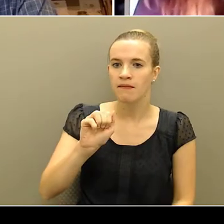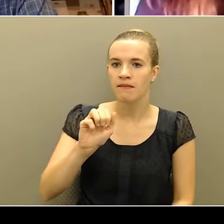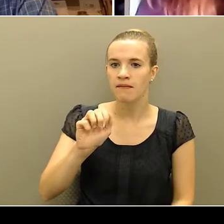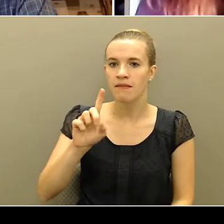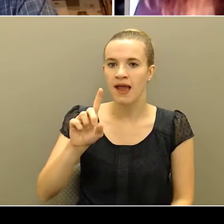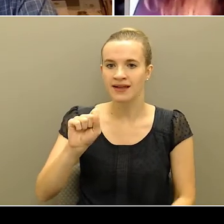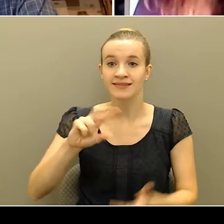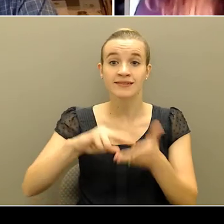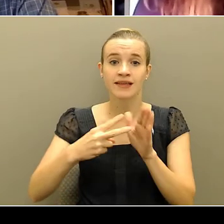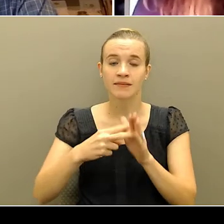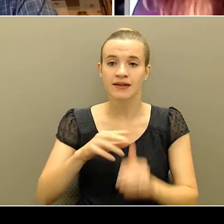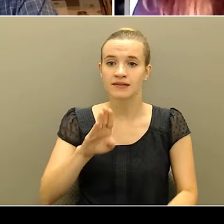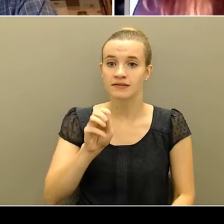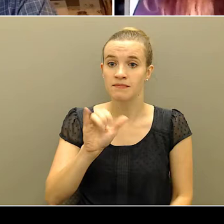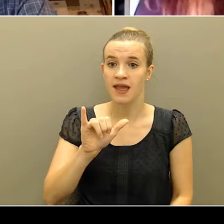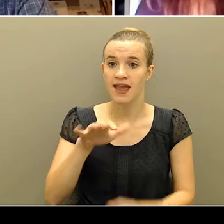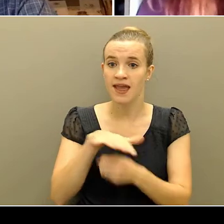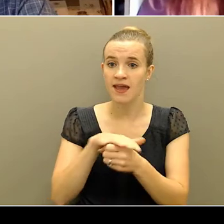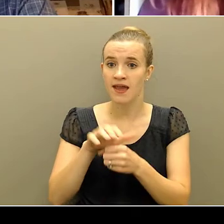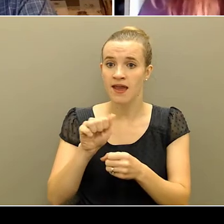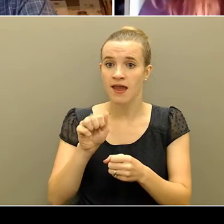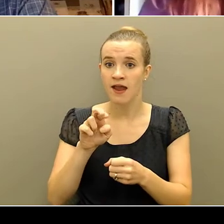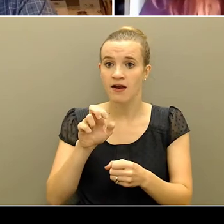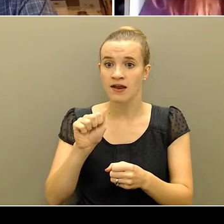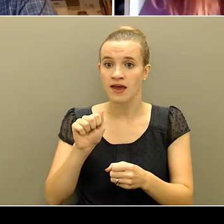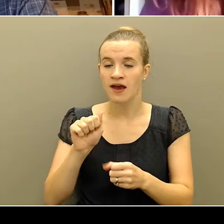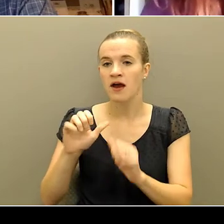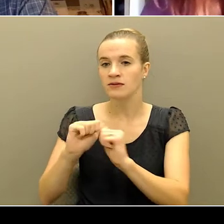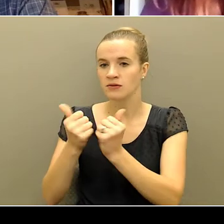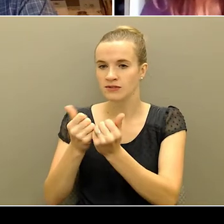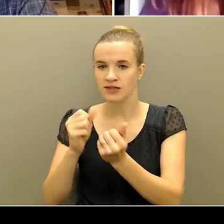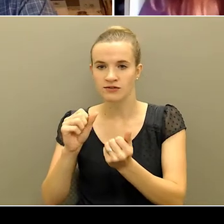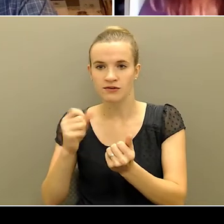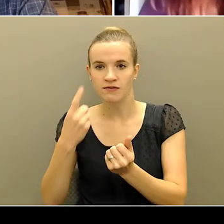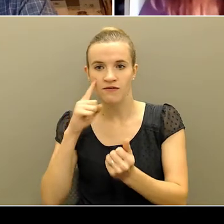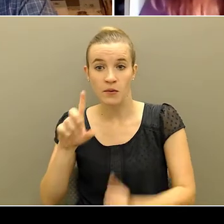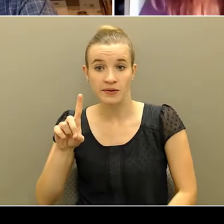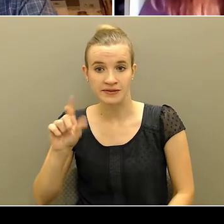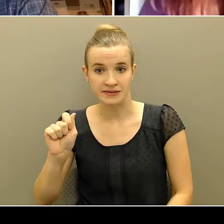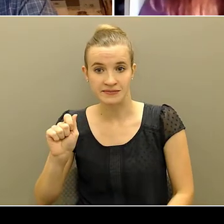San Diego, there's also a sailing company as well. And these, these